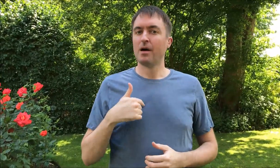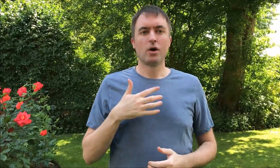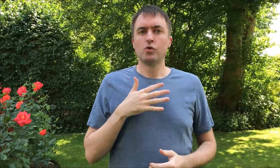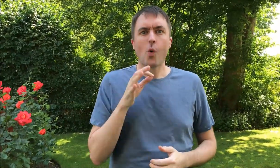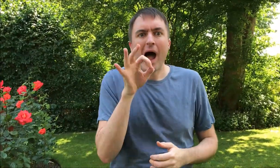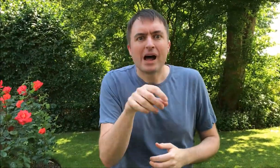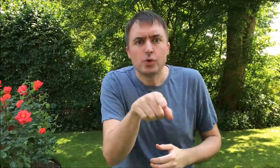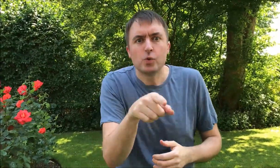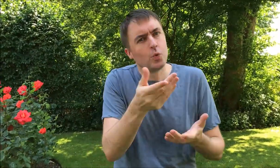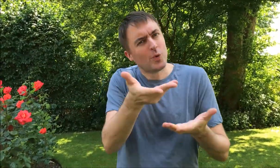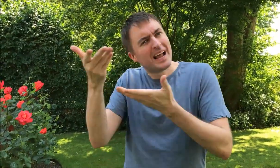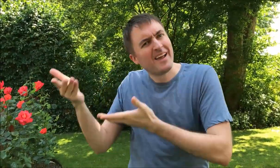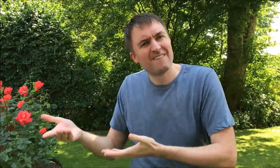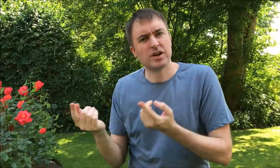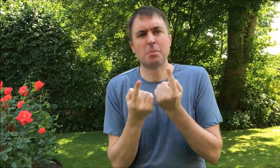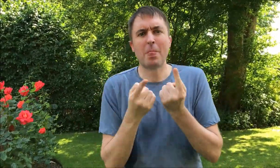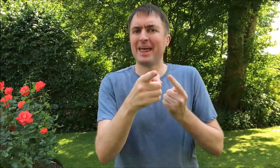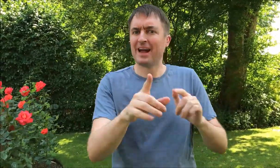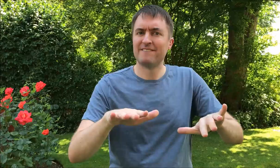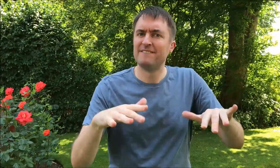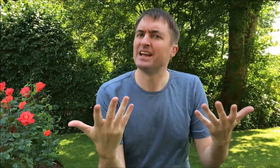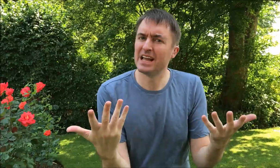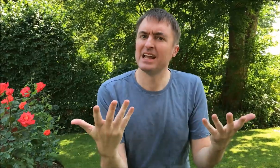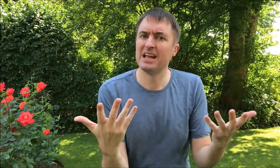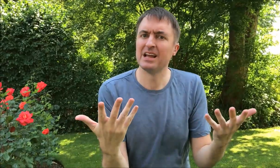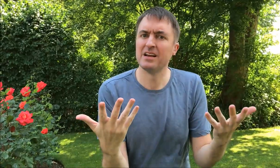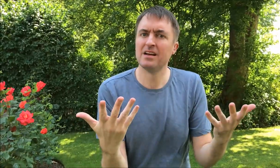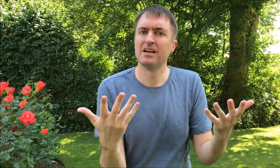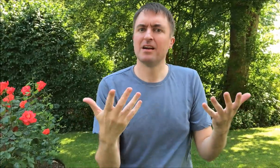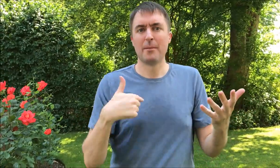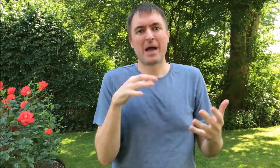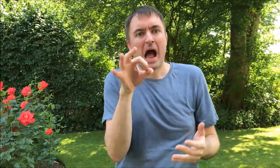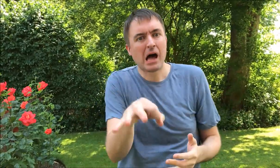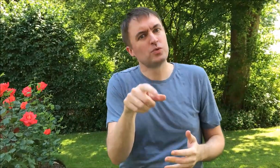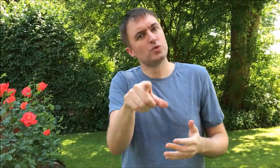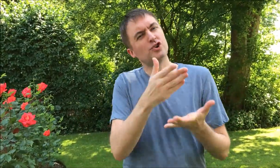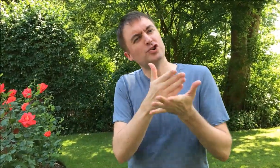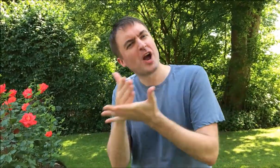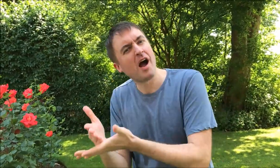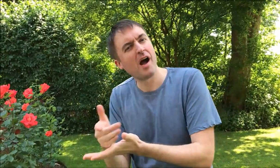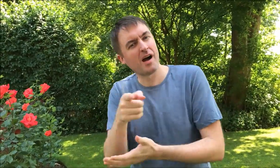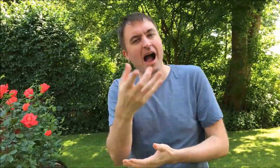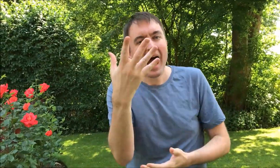For if the eagerness is there, the gift is acceptable according to what one has—not according to what one does not have.